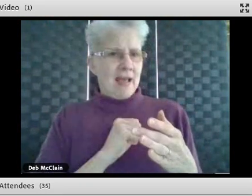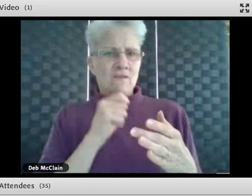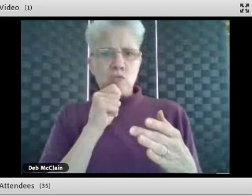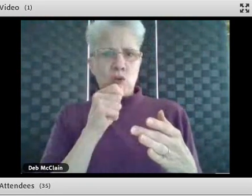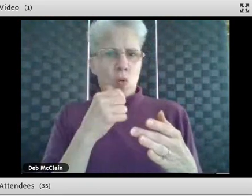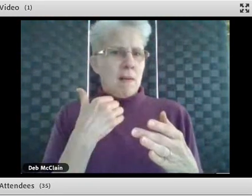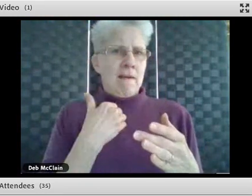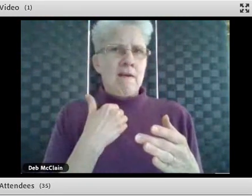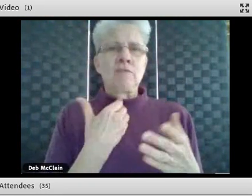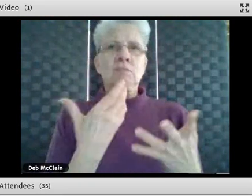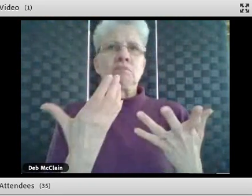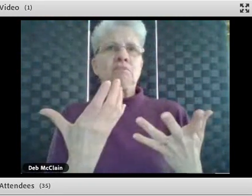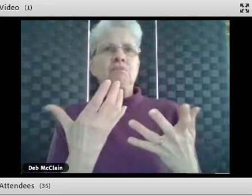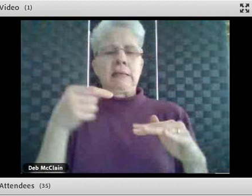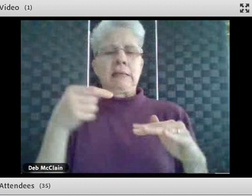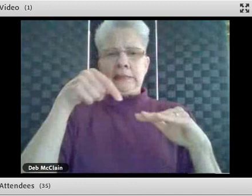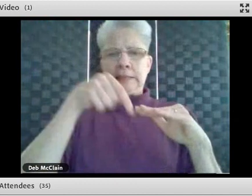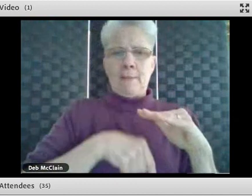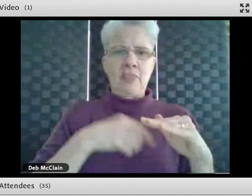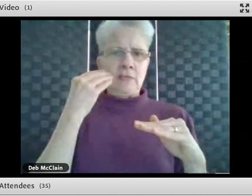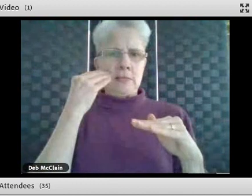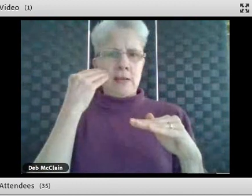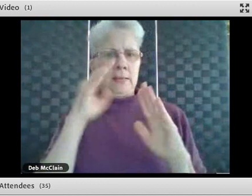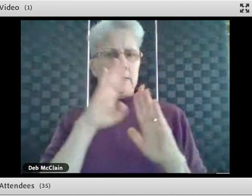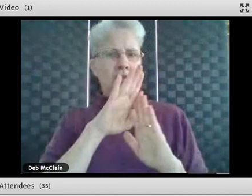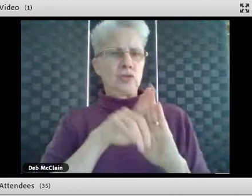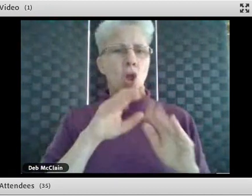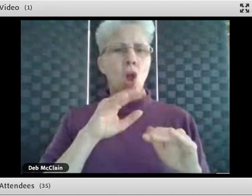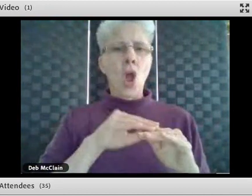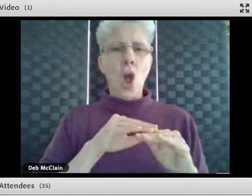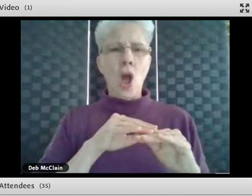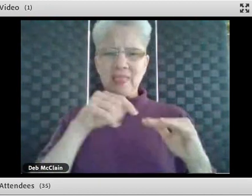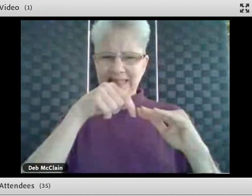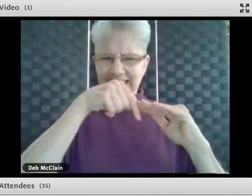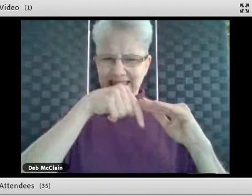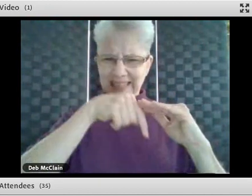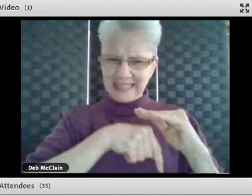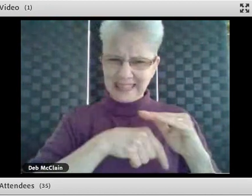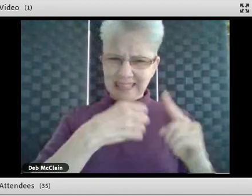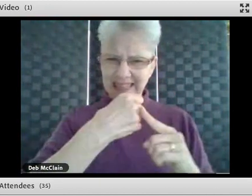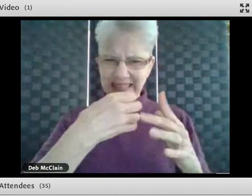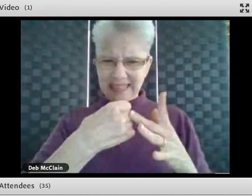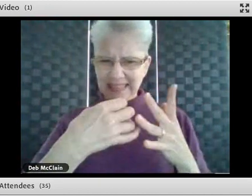a great depth of knowledge on the nitty-gritty, if you will, of library cataloging.